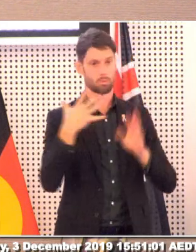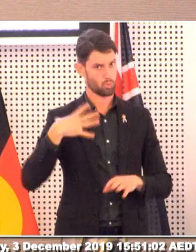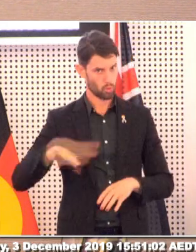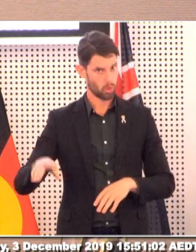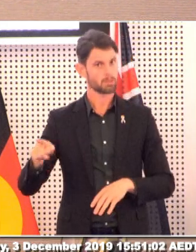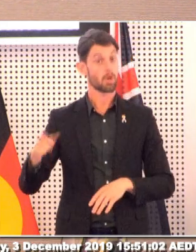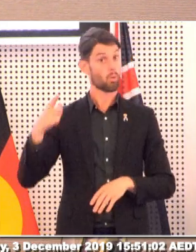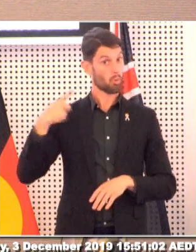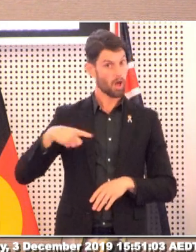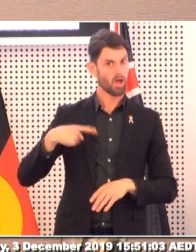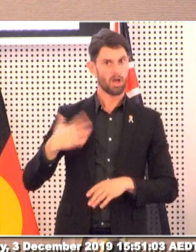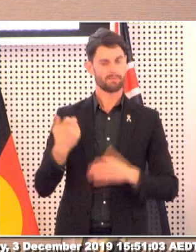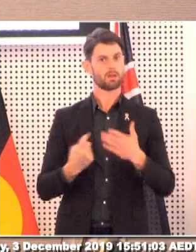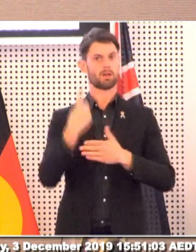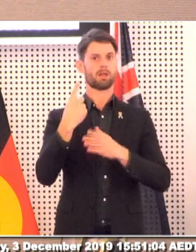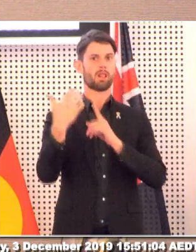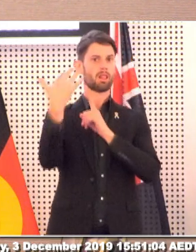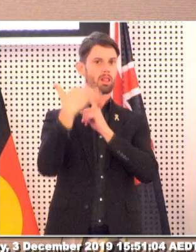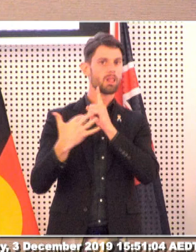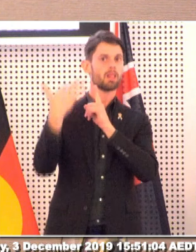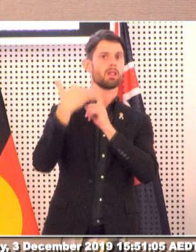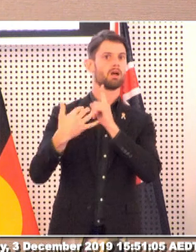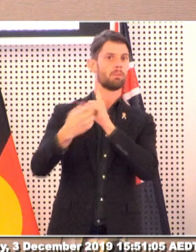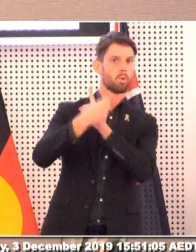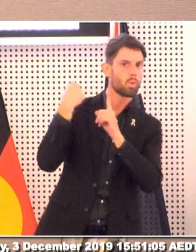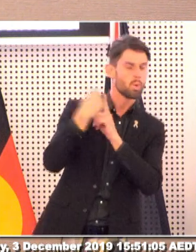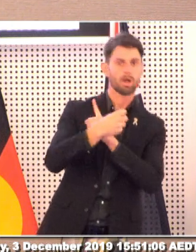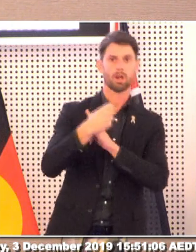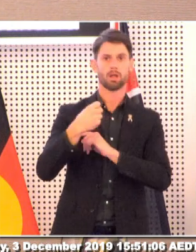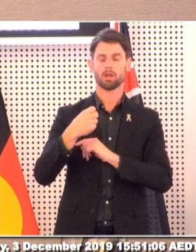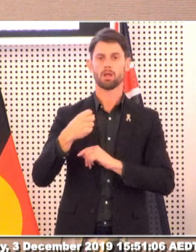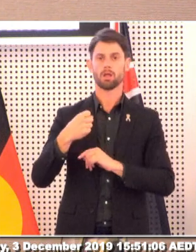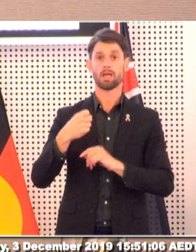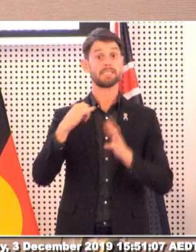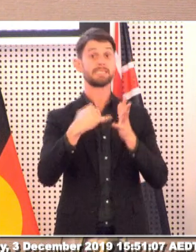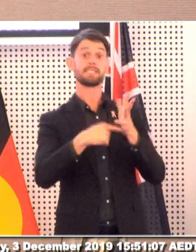he was being bullied, and the staff were favouring the – the other residents.